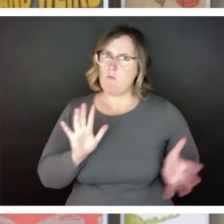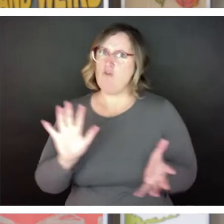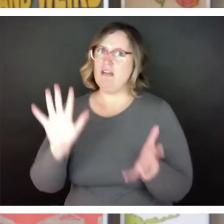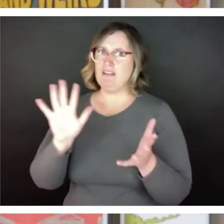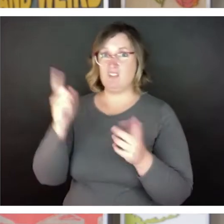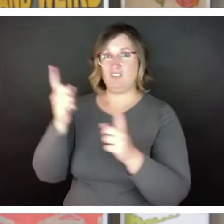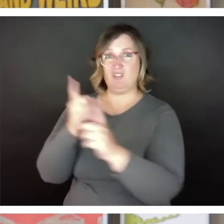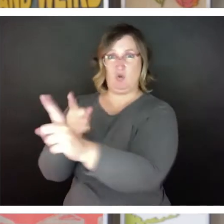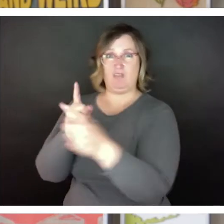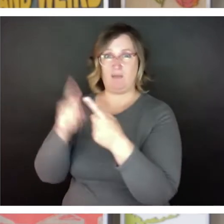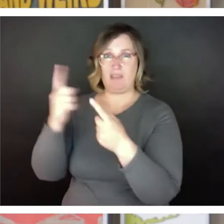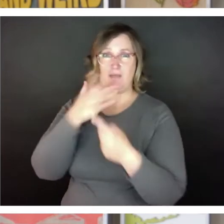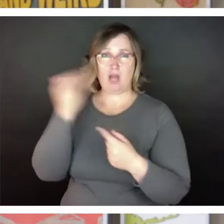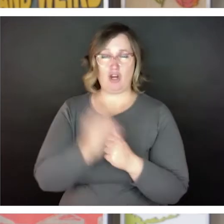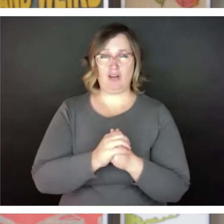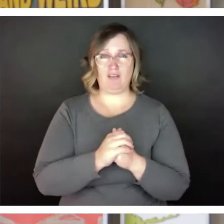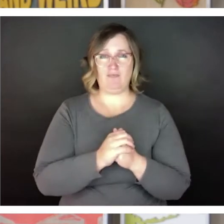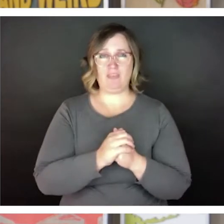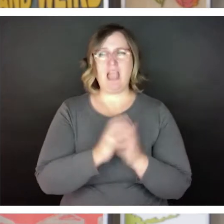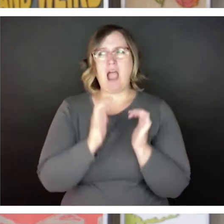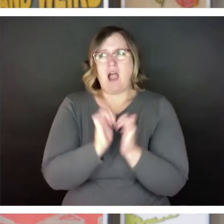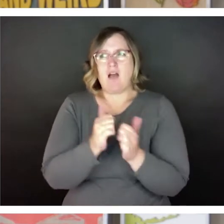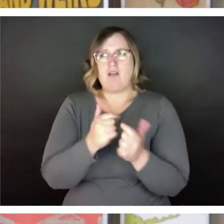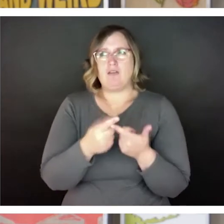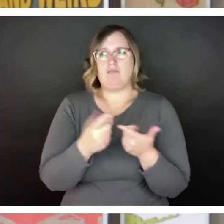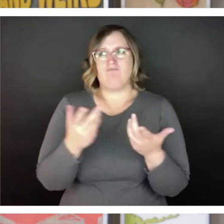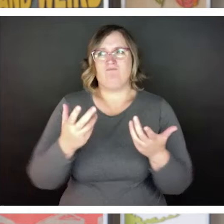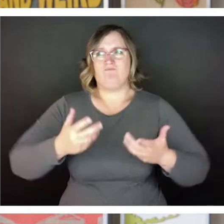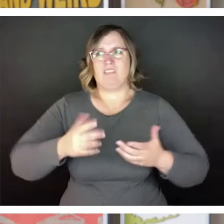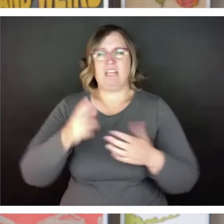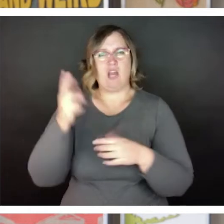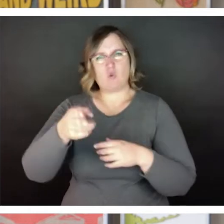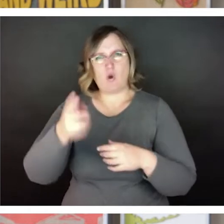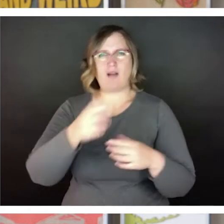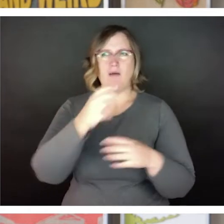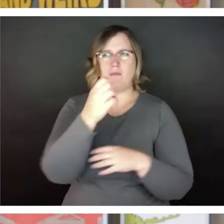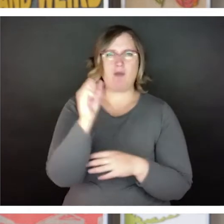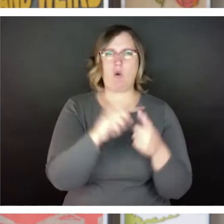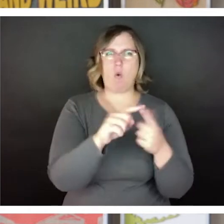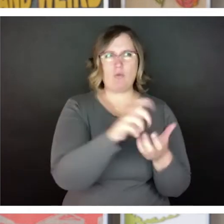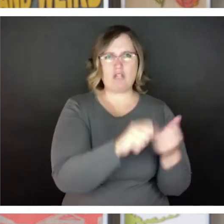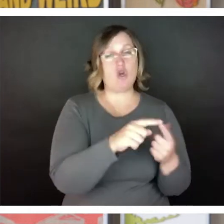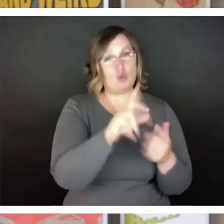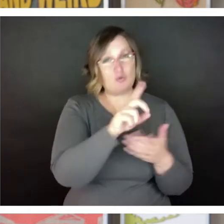Perhaps you'll reconceive the practice of historic monument and erasure or you'll design new urban spaces